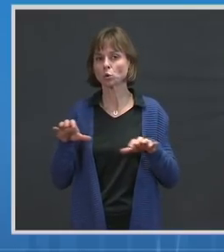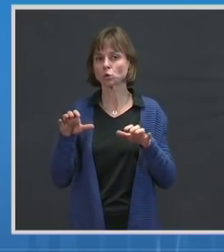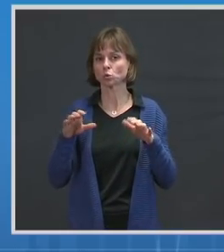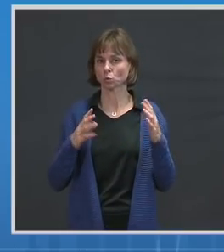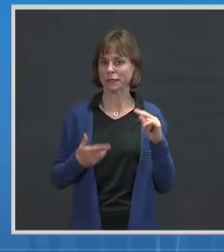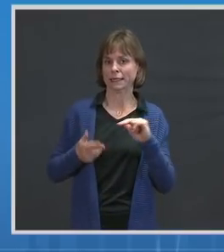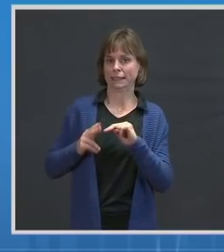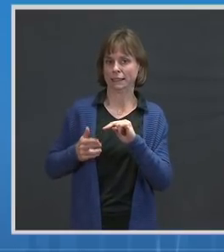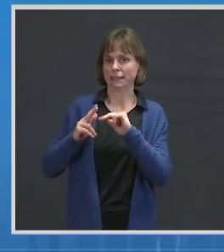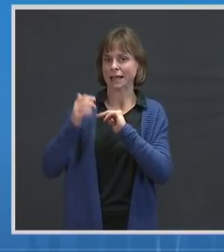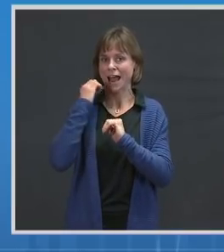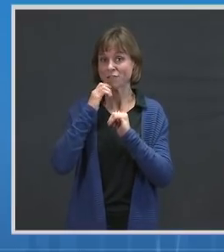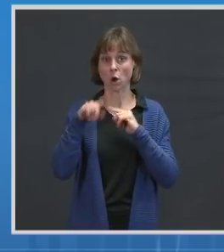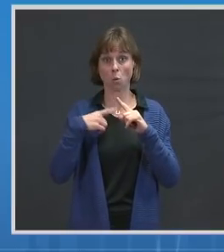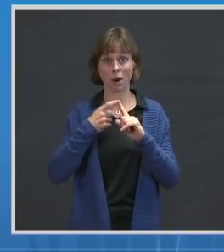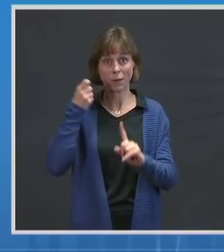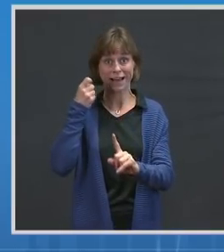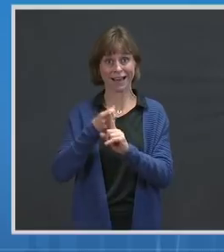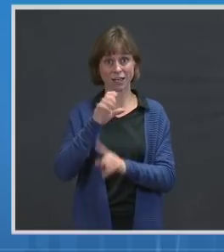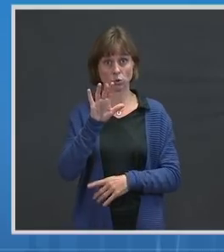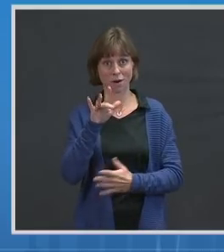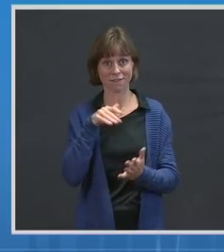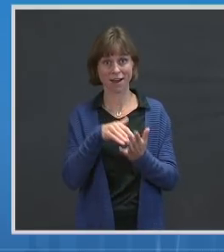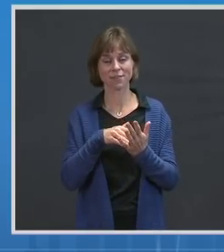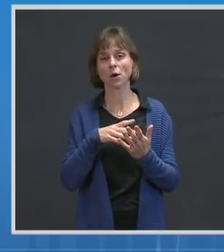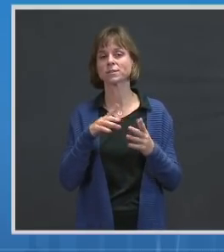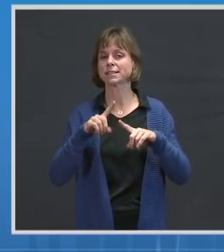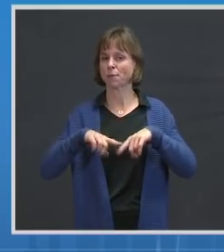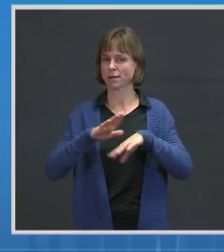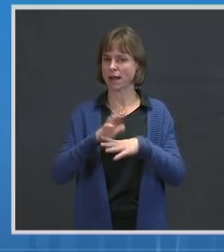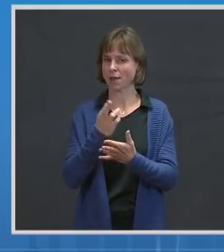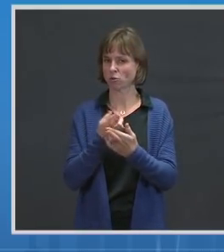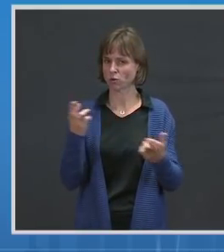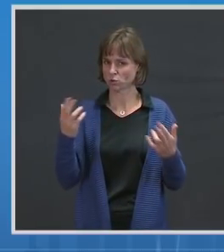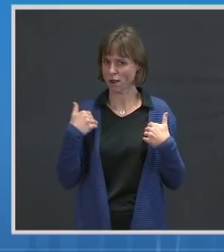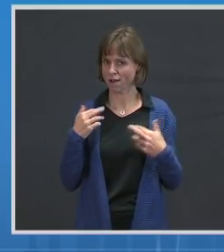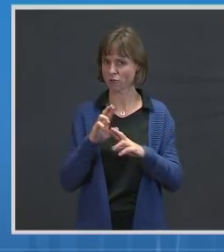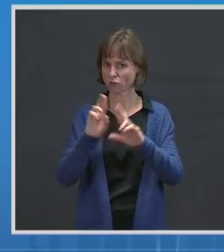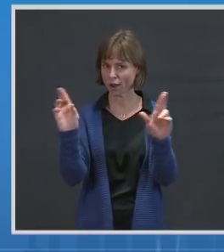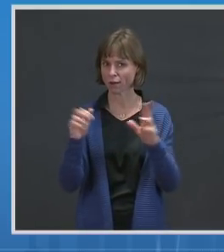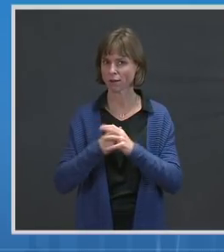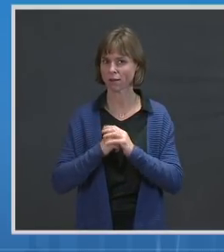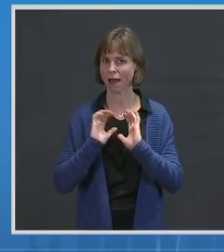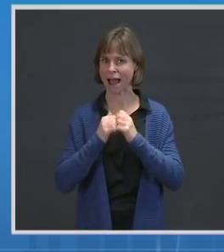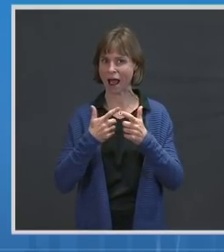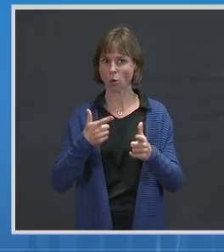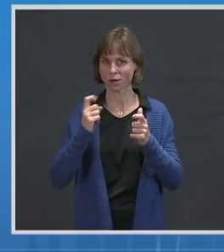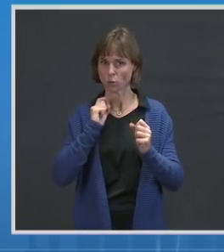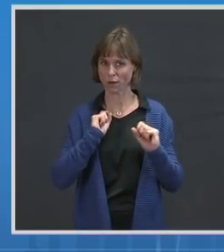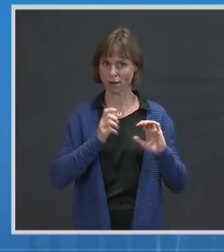that we have at our fingertips and how quickly we can mobilize our partners. I don't think this is going to be a light switch;